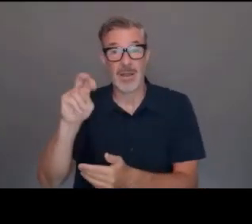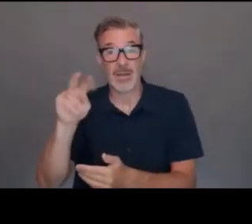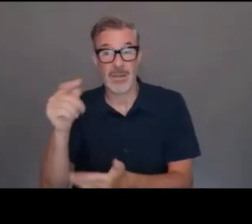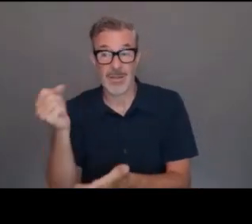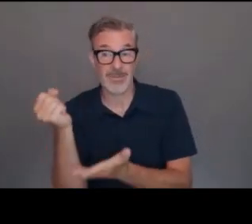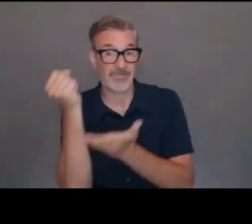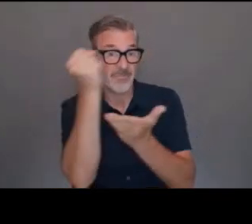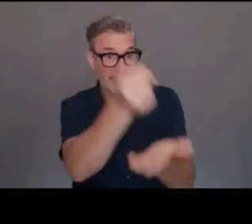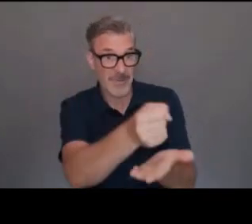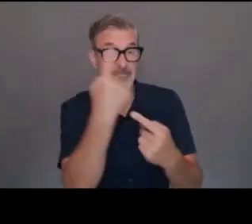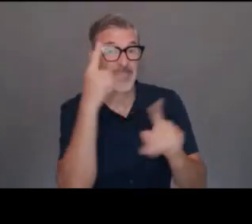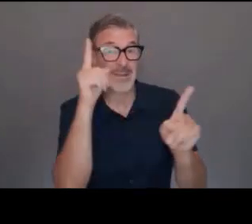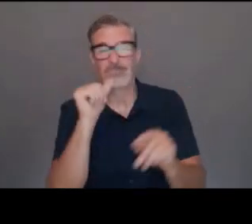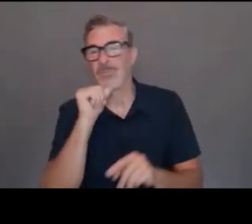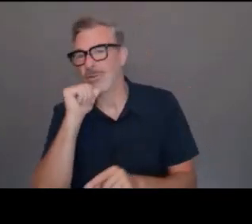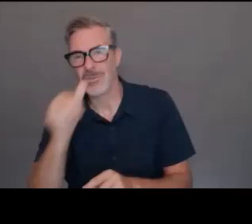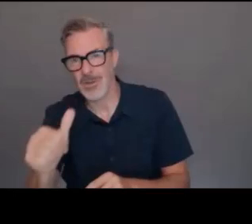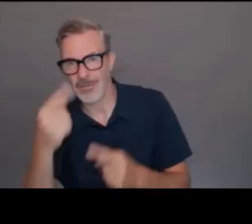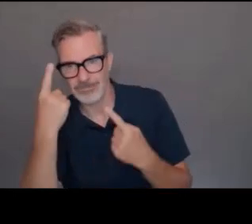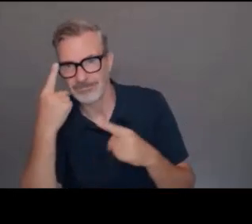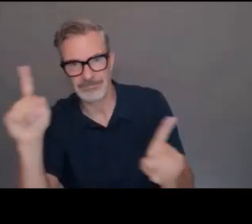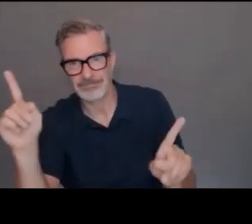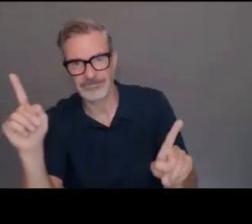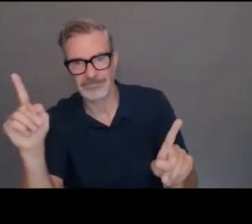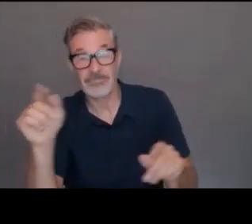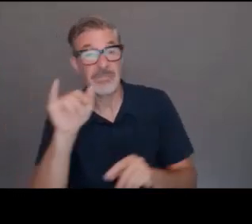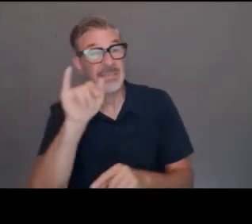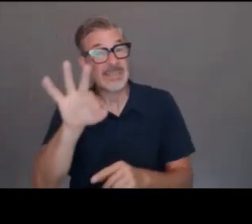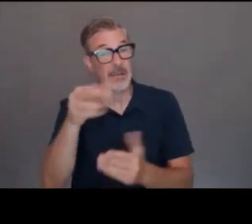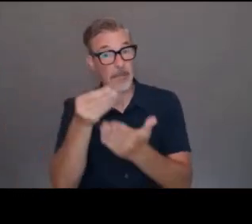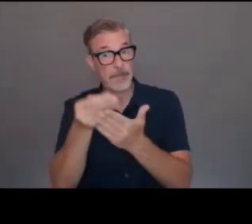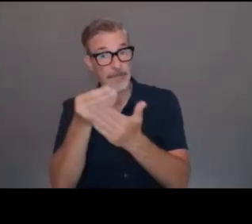In the case where funding is awarded, applicants will receive a notification via